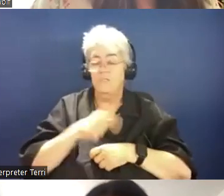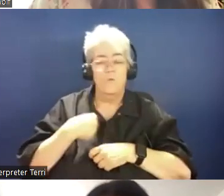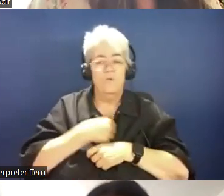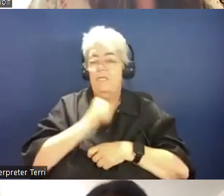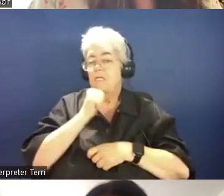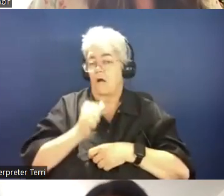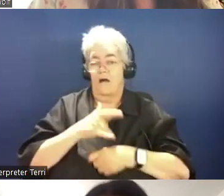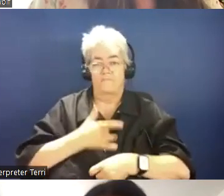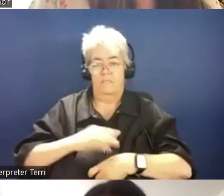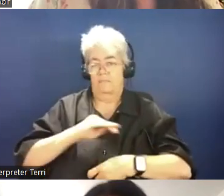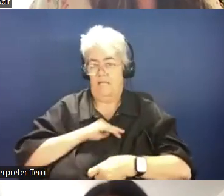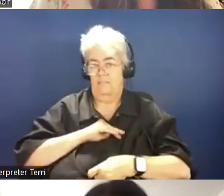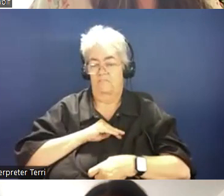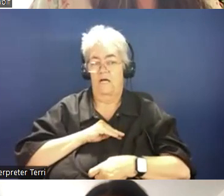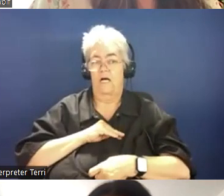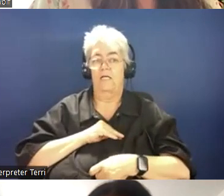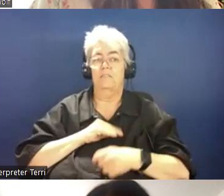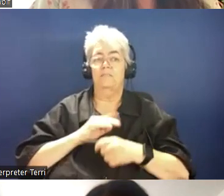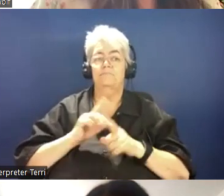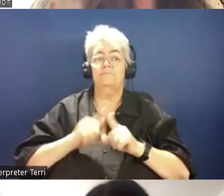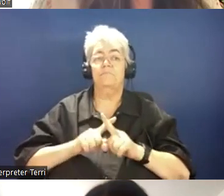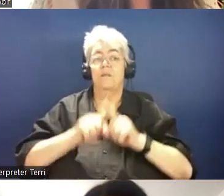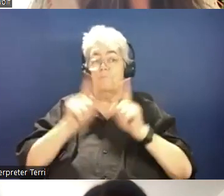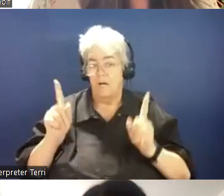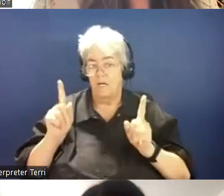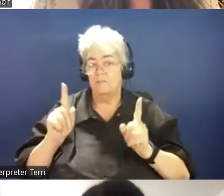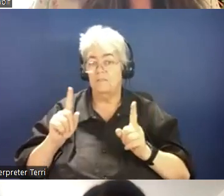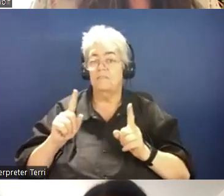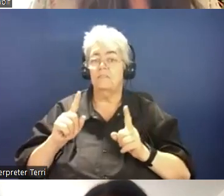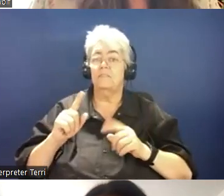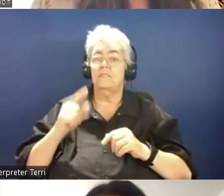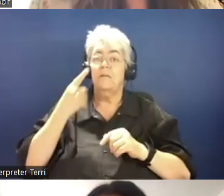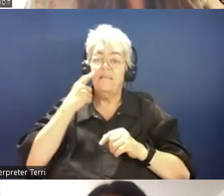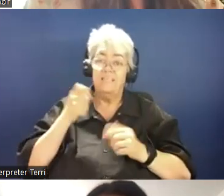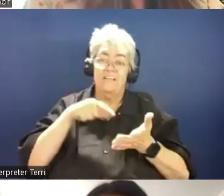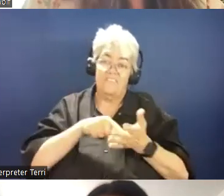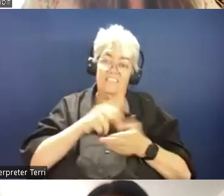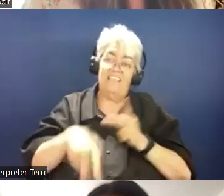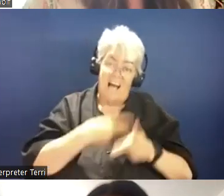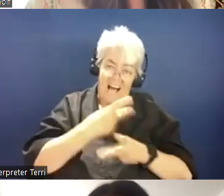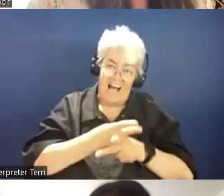However, due to the nature of this session and how many child welfare bills there are,